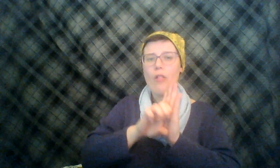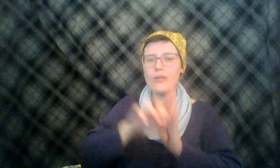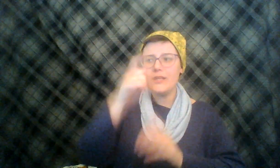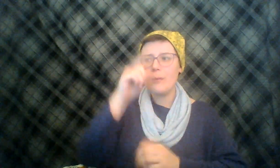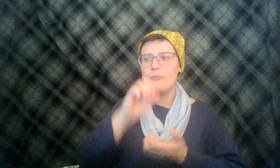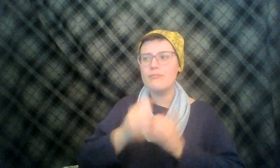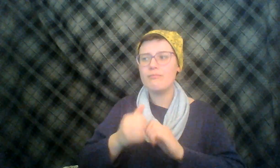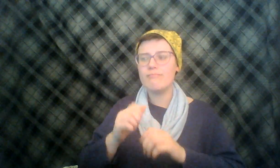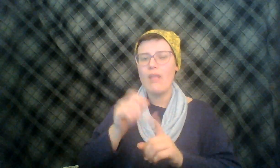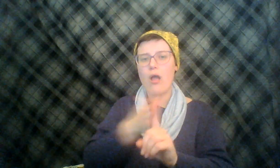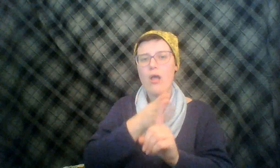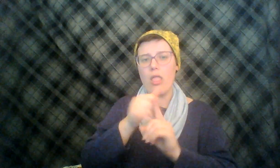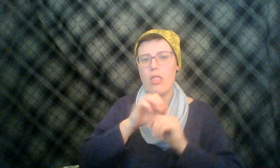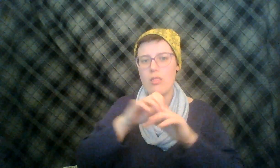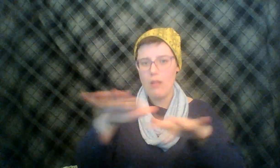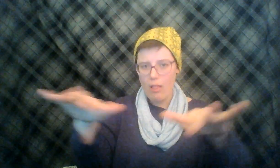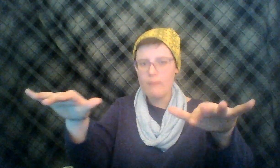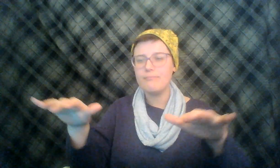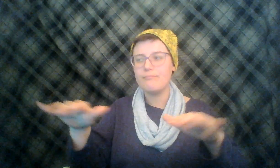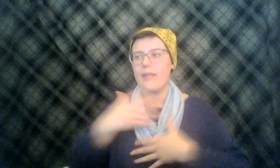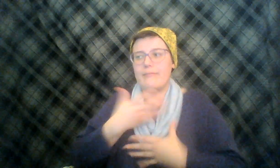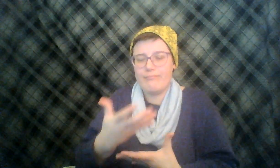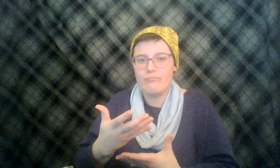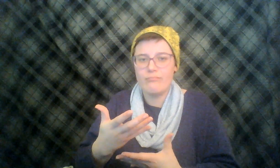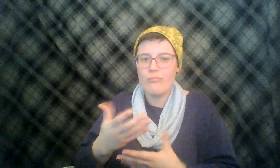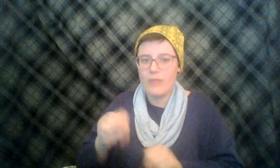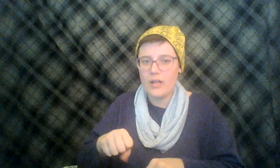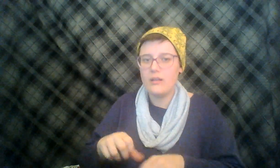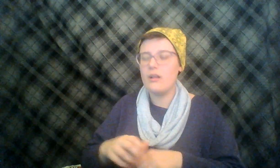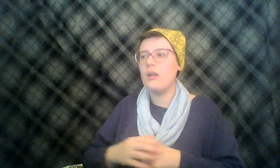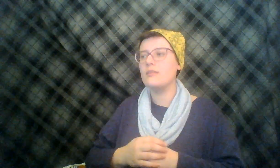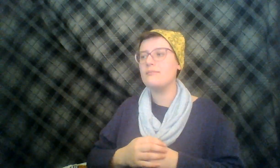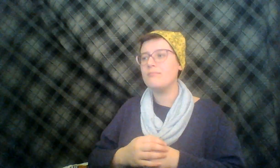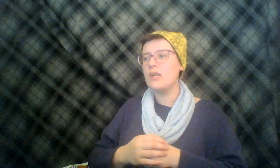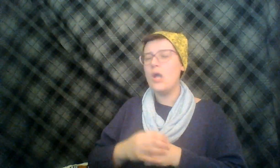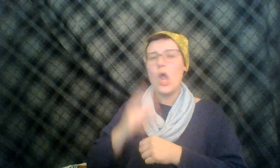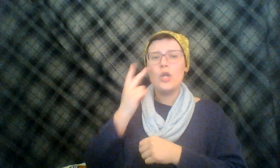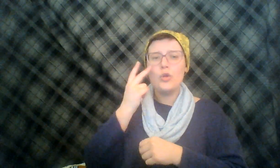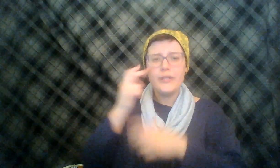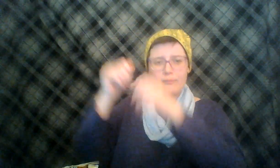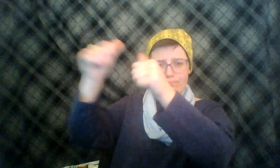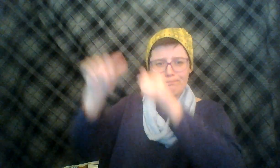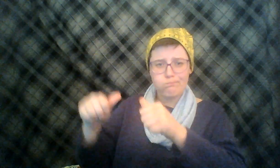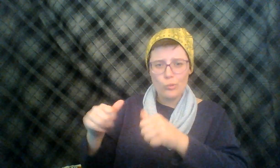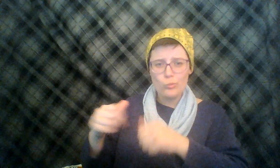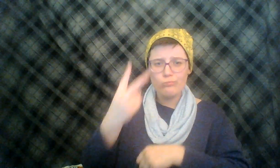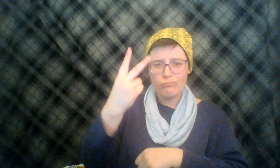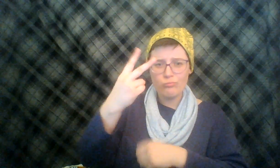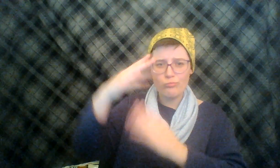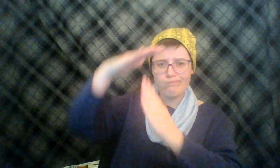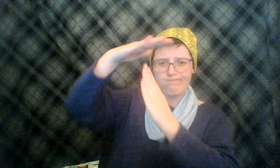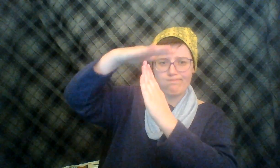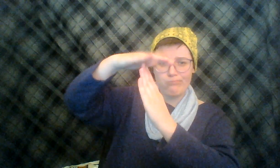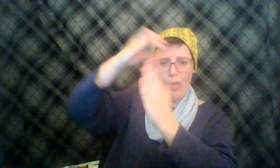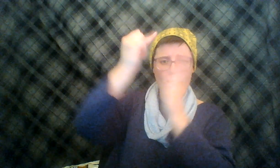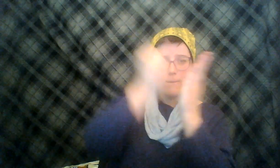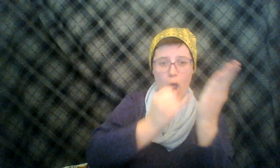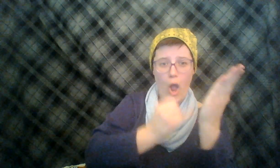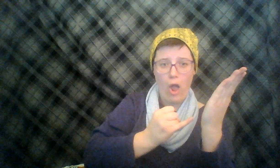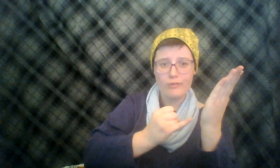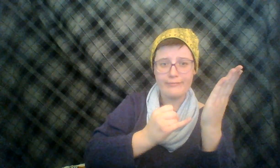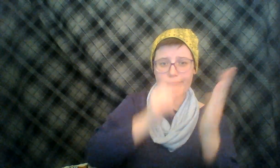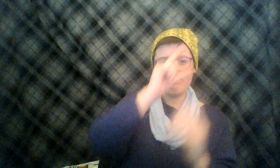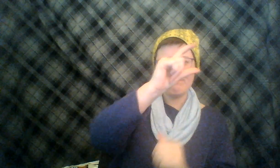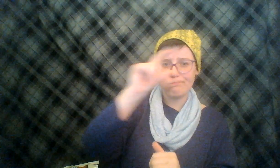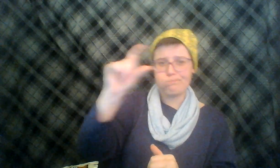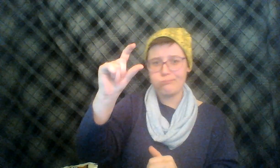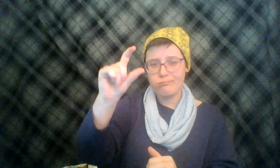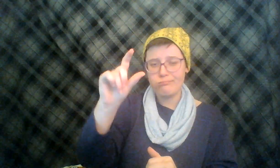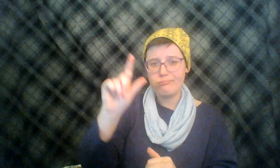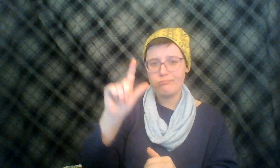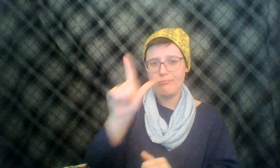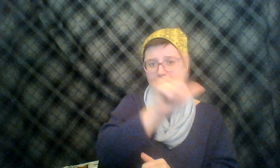Another example of how propaganda is expressed are the two top artworks.